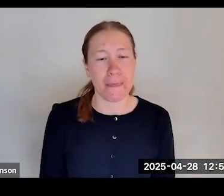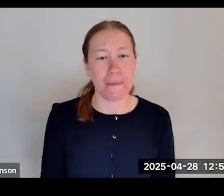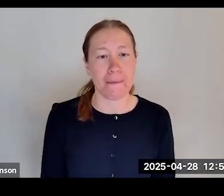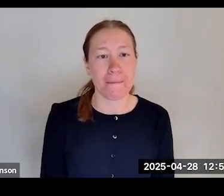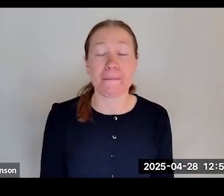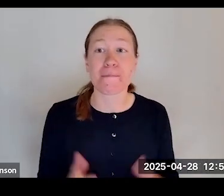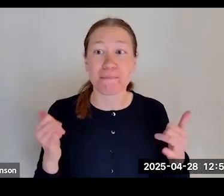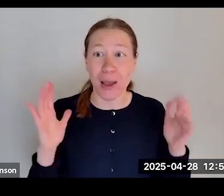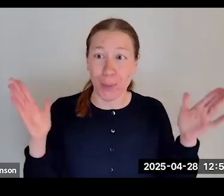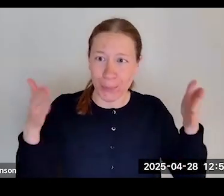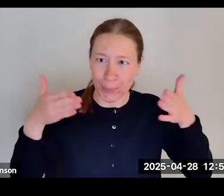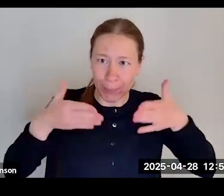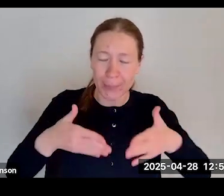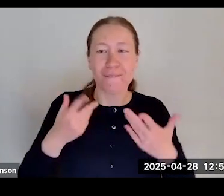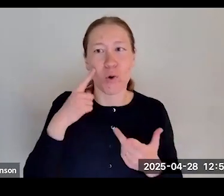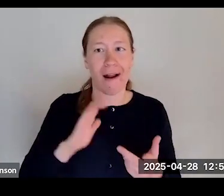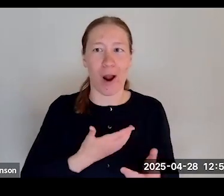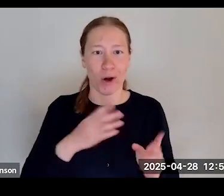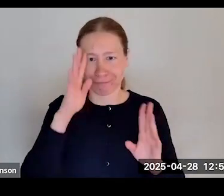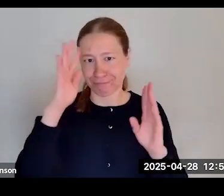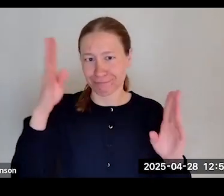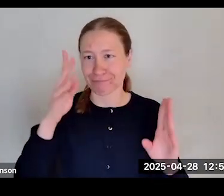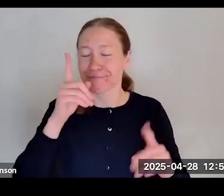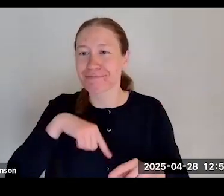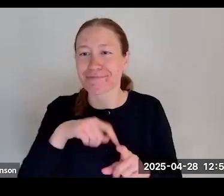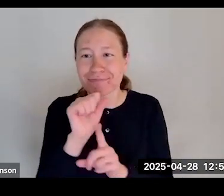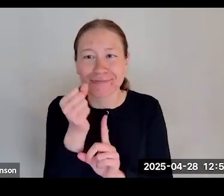To narrow it down for our hypothetical scenario in today's workshop, we're gonna say